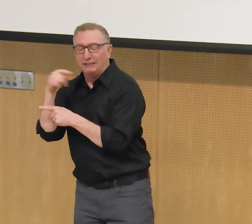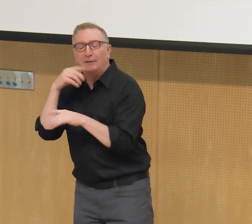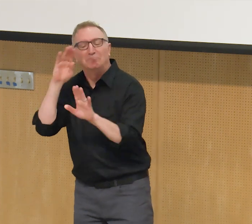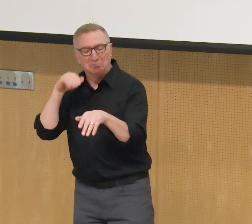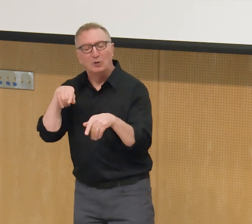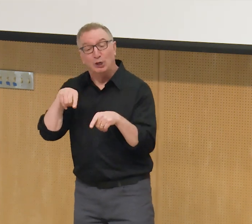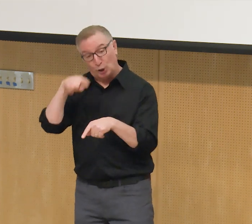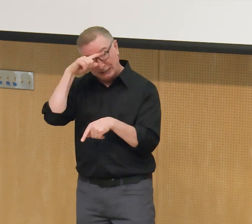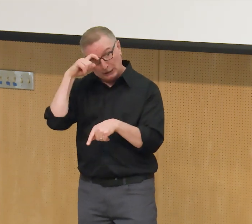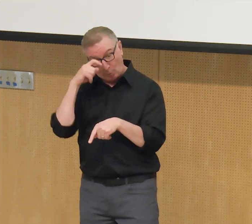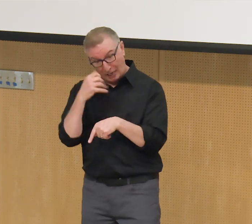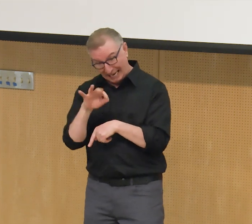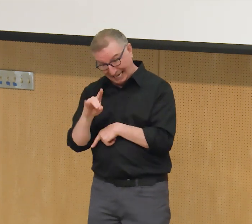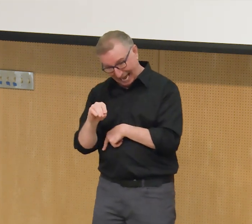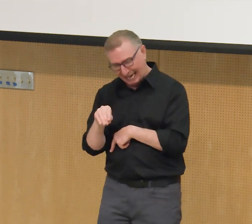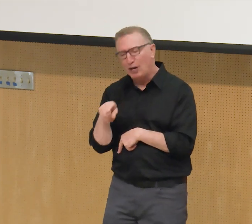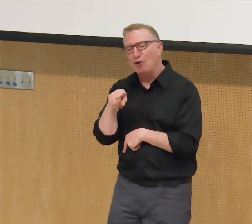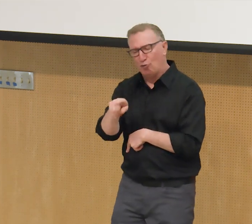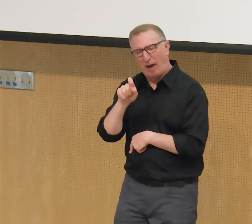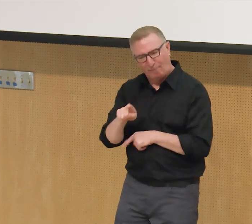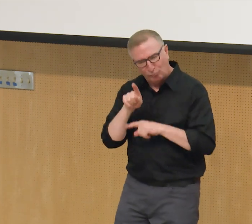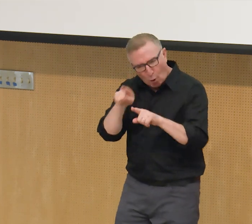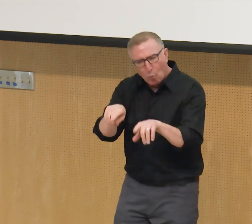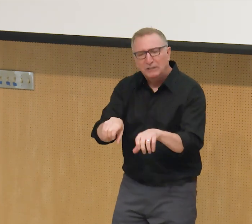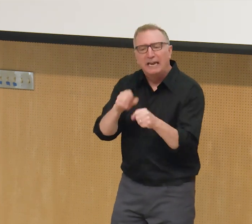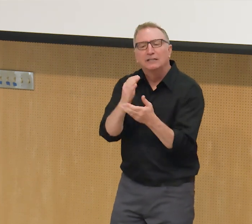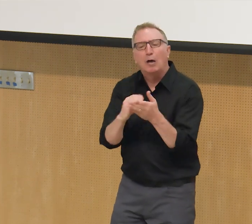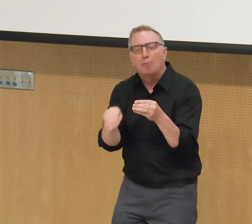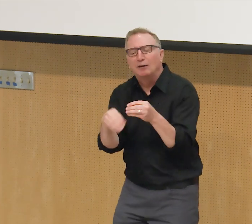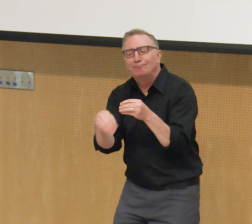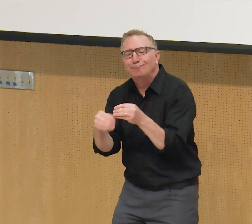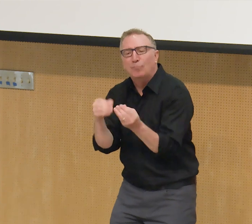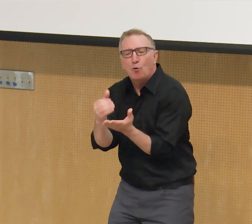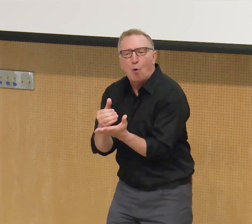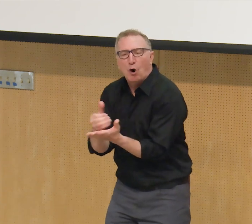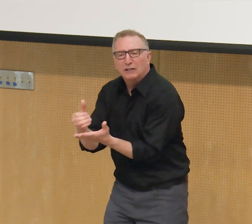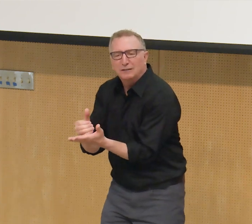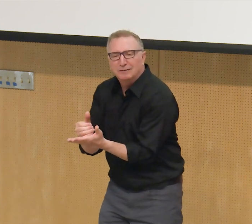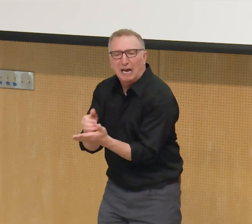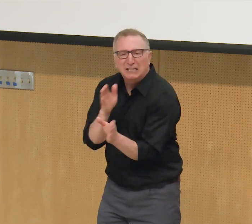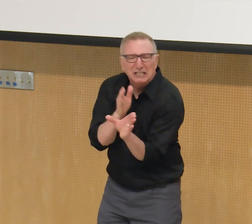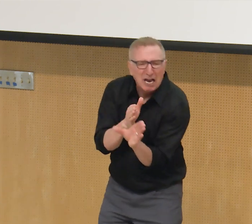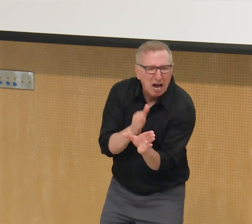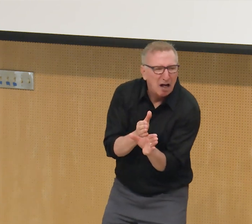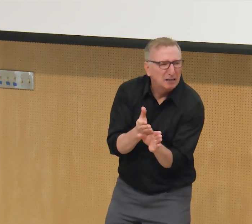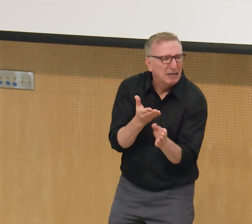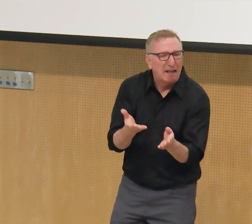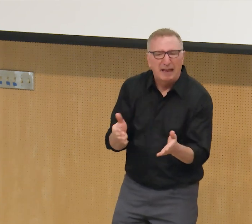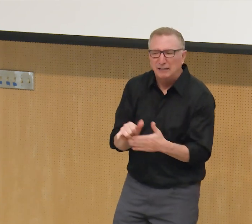People at U of R also, back in that summer of 1980, said that you'd have to take a few more additional classes